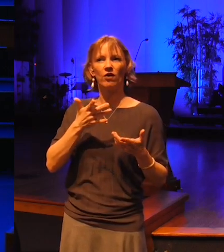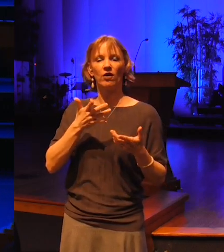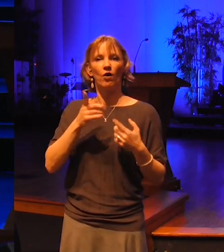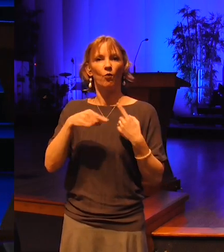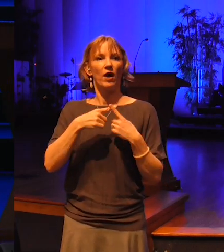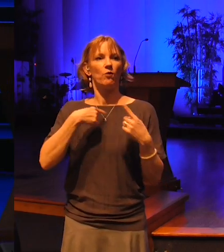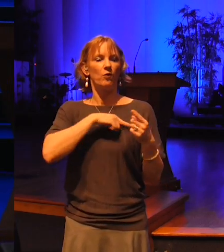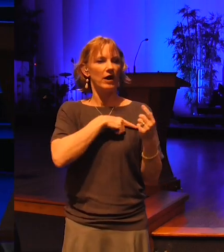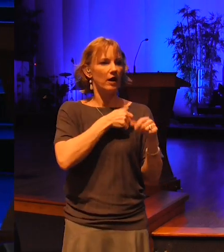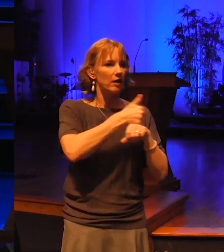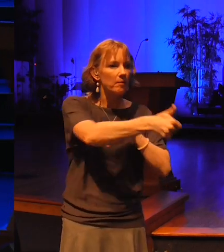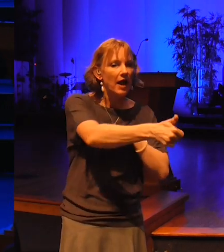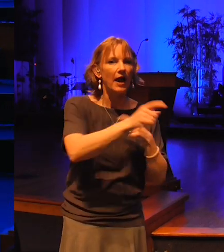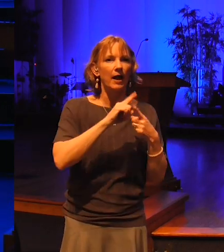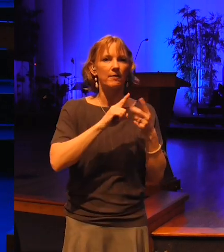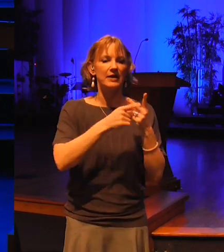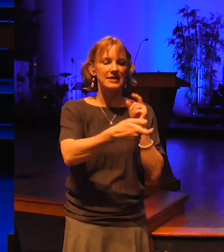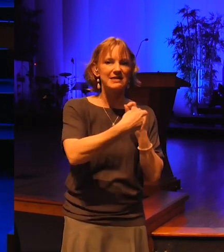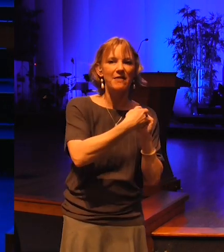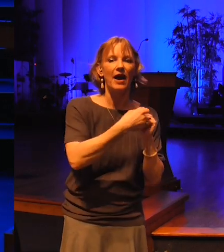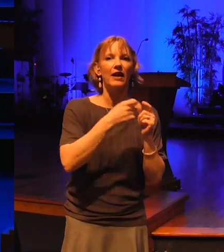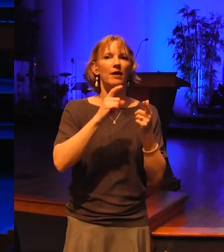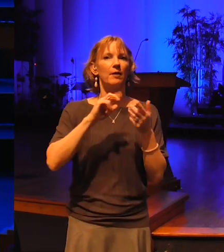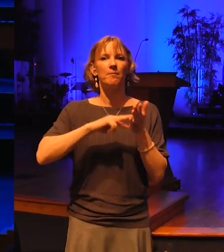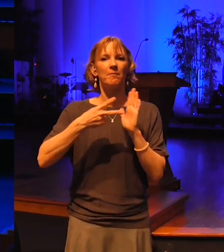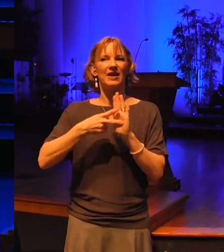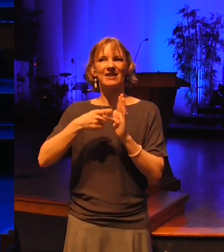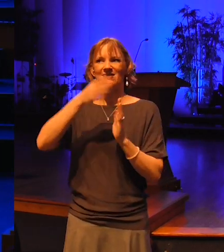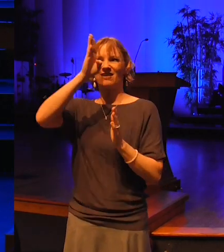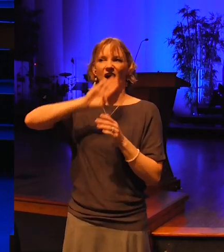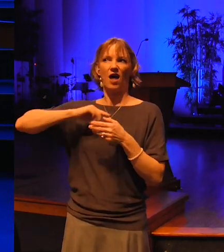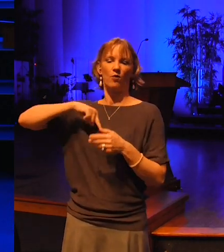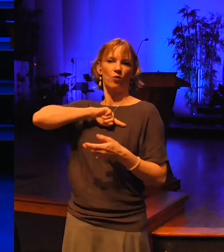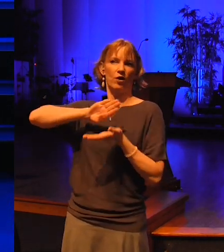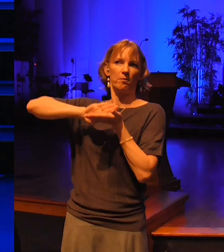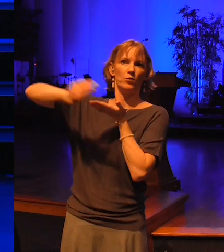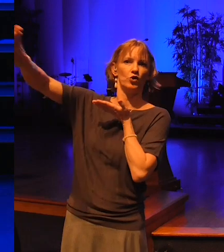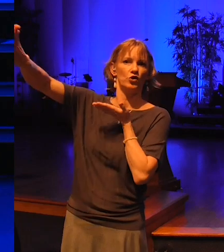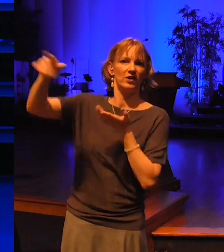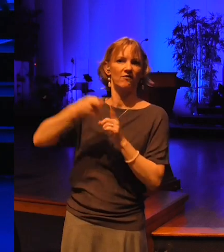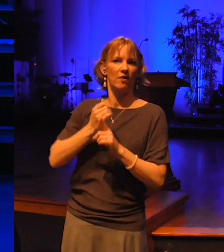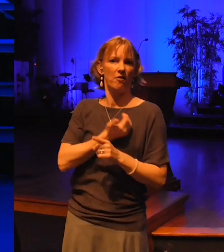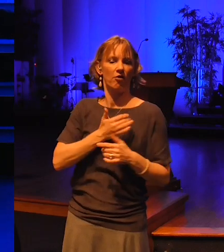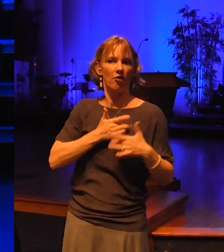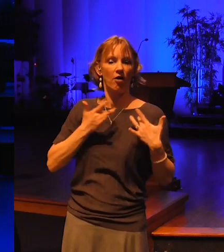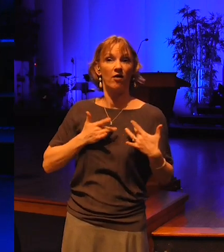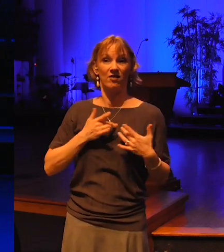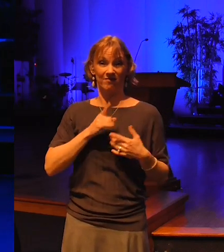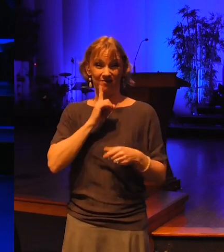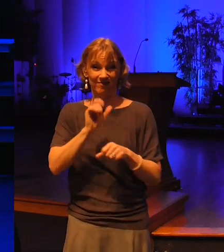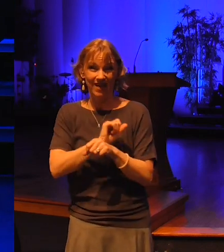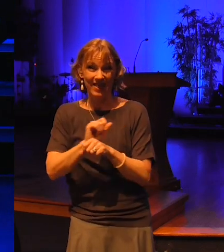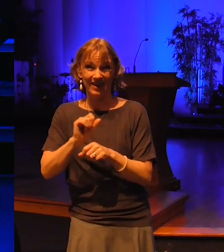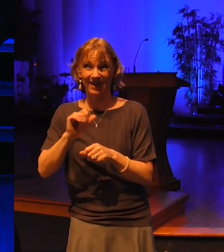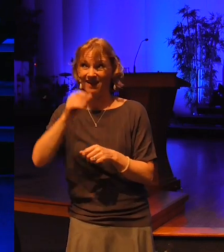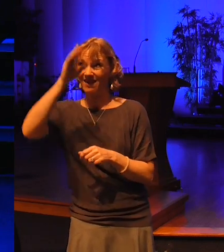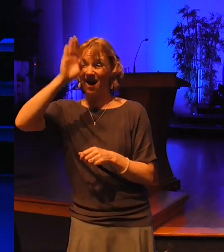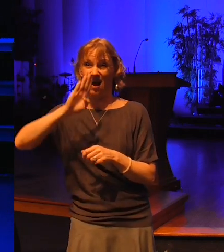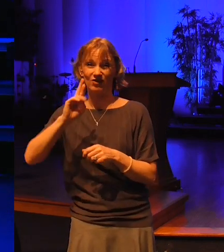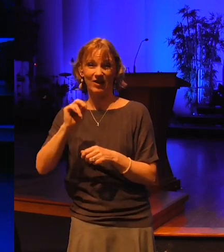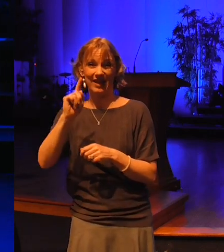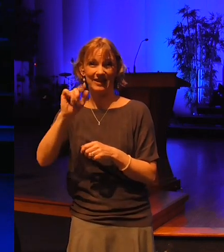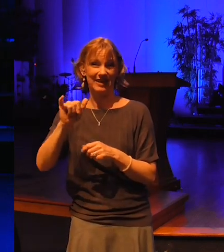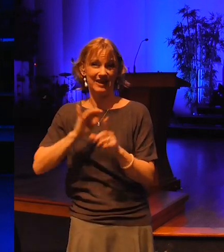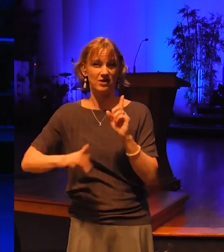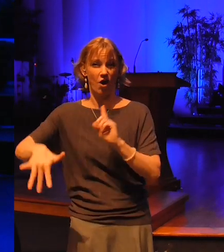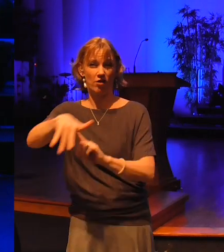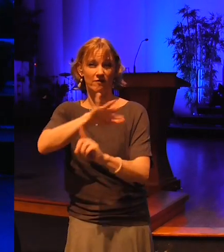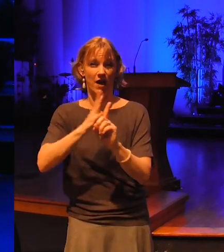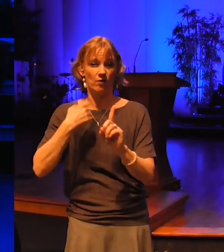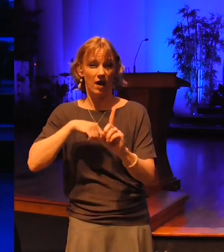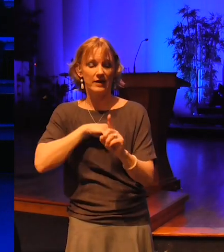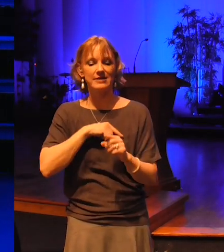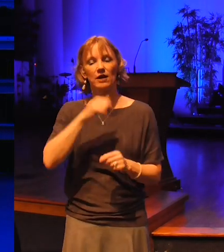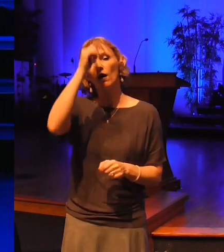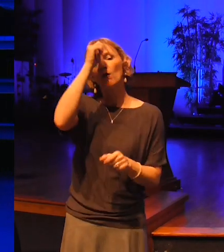own heart when the truth is that divine reality is all around us brother Lawrence a great French